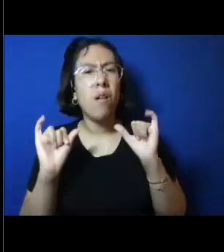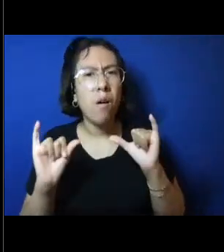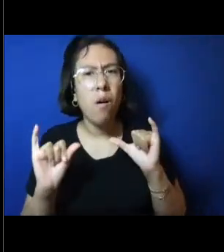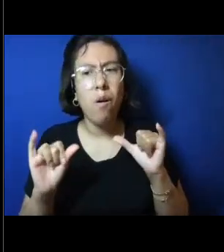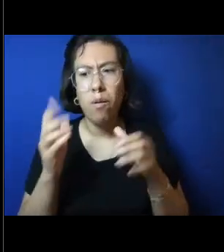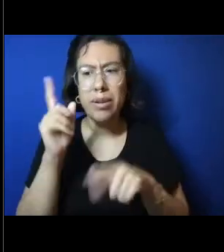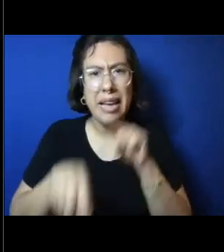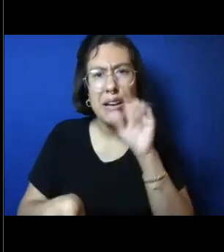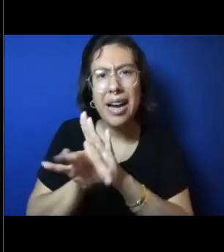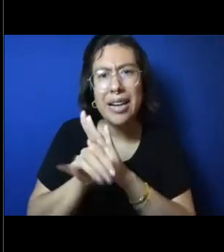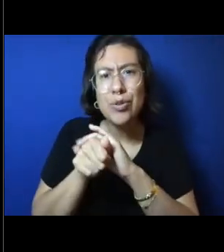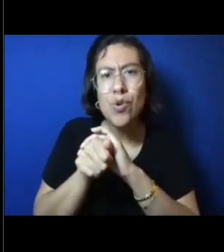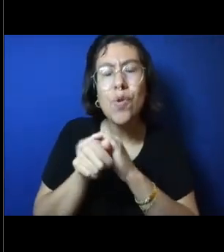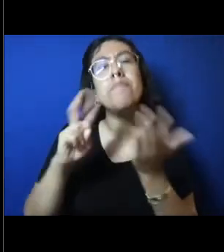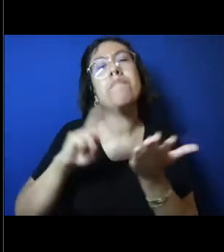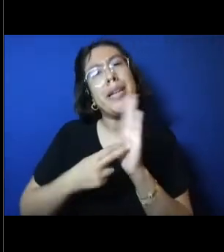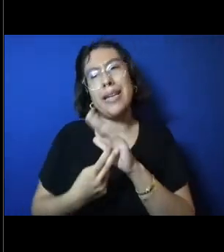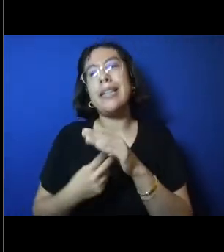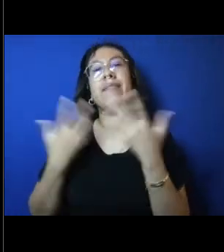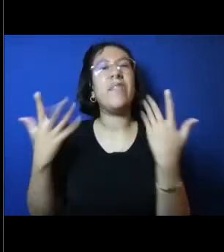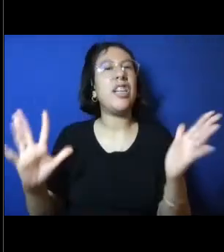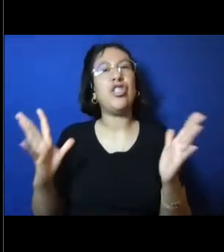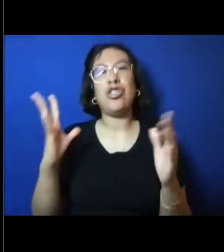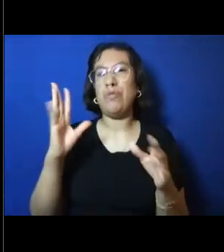So there are occasions where turtles will be eaten by sharks.